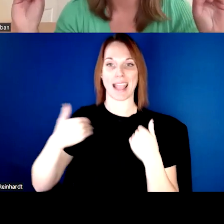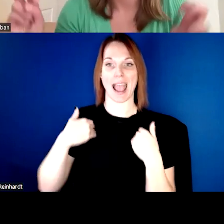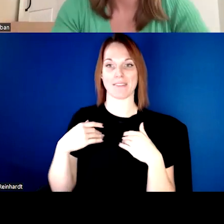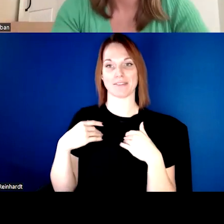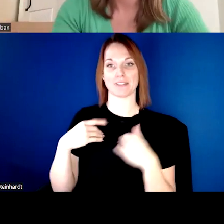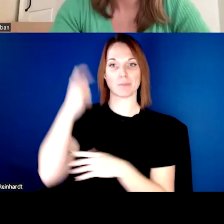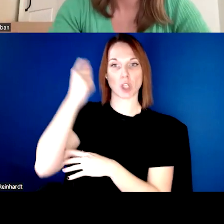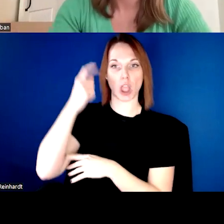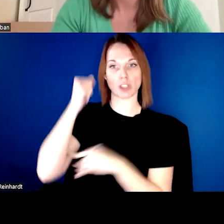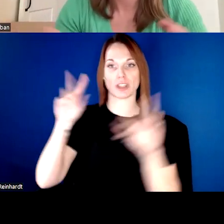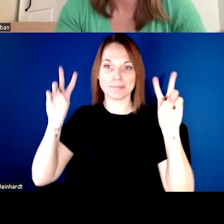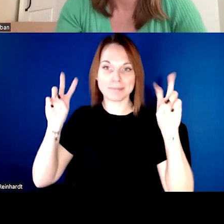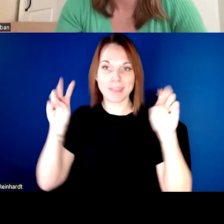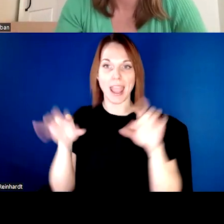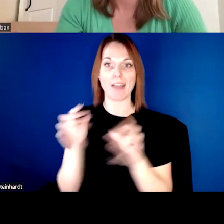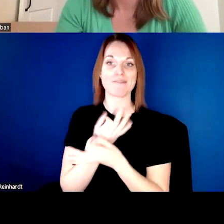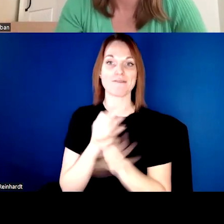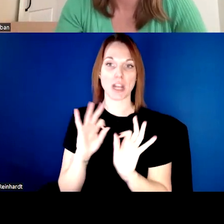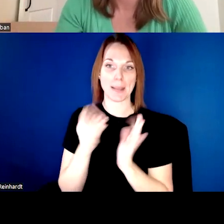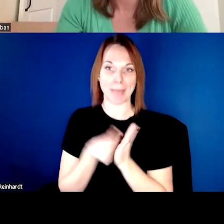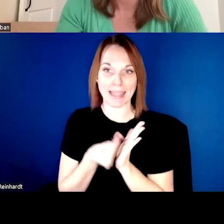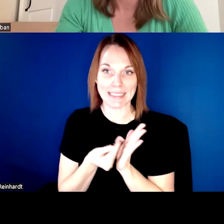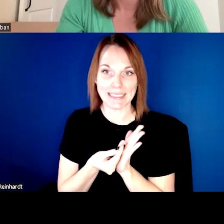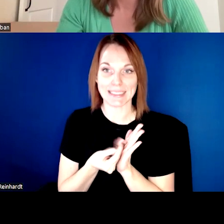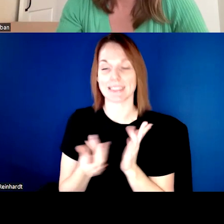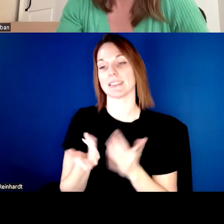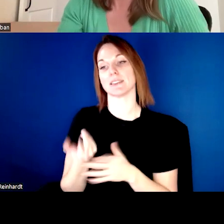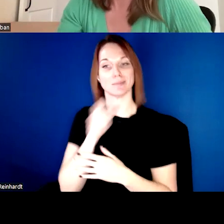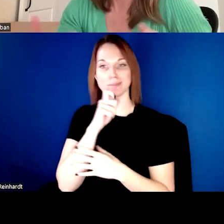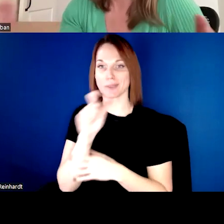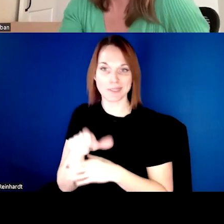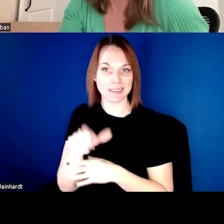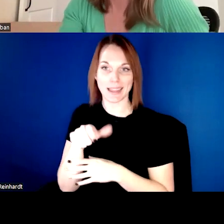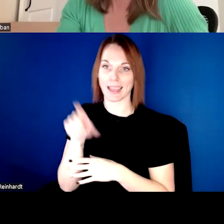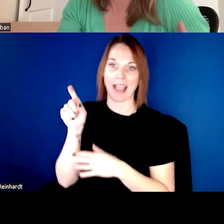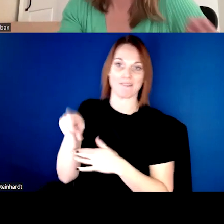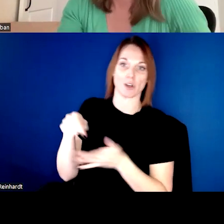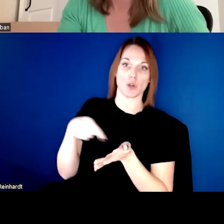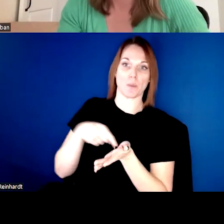money in a way that they don't necessarily have to pay back. Well they definitely don't